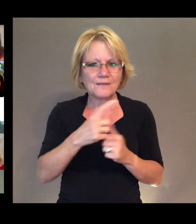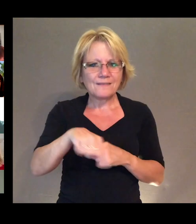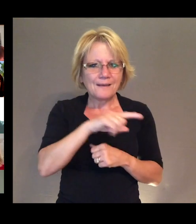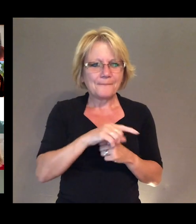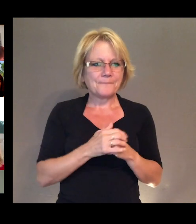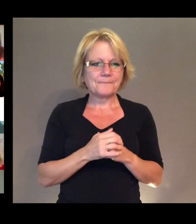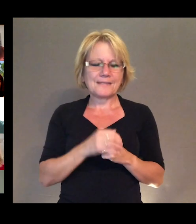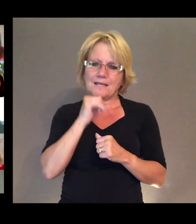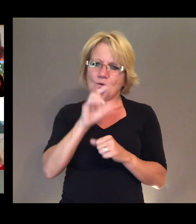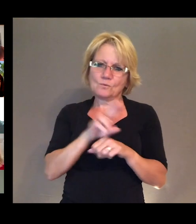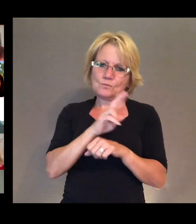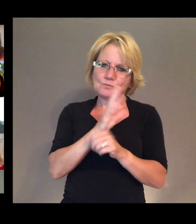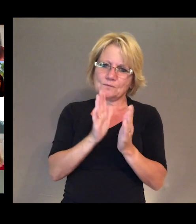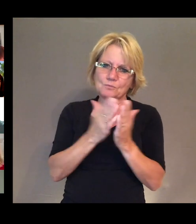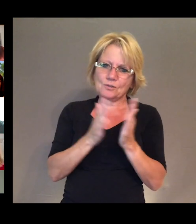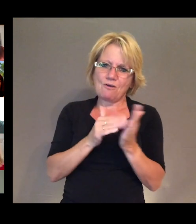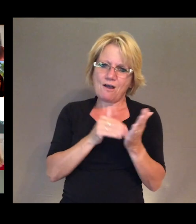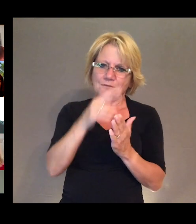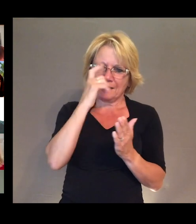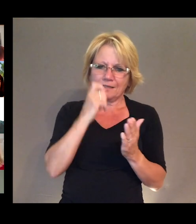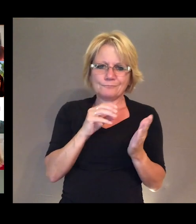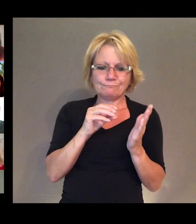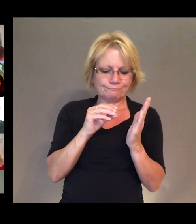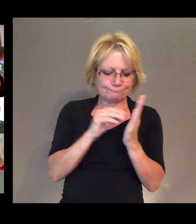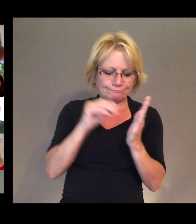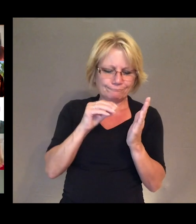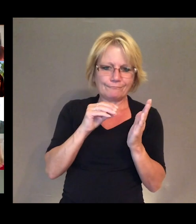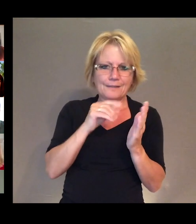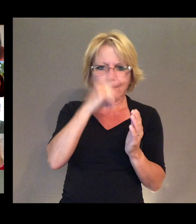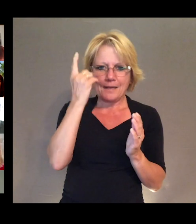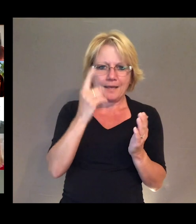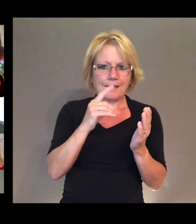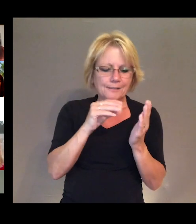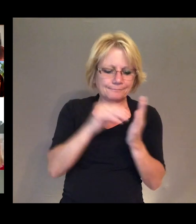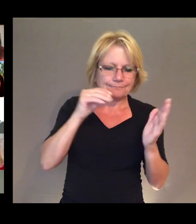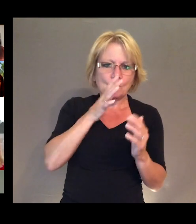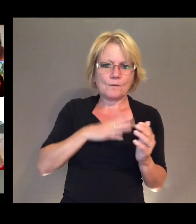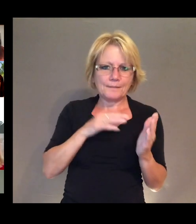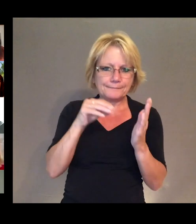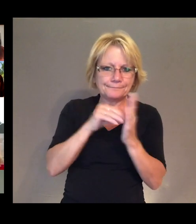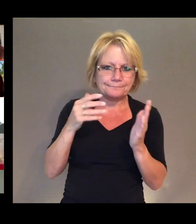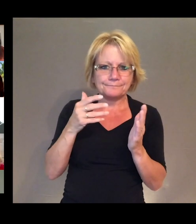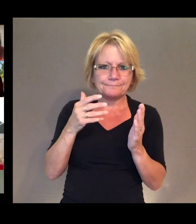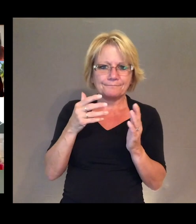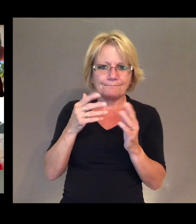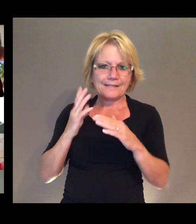a snippet about black people, a snippet about women, a snippet about immigrants, et cetera. Thank you so much for that.